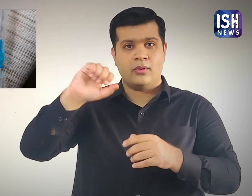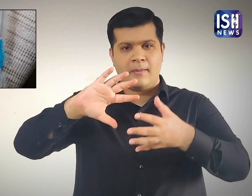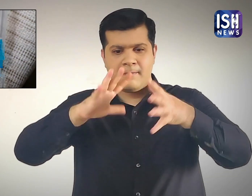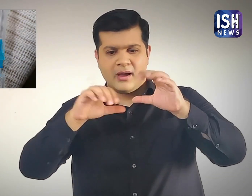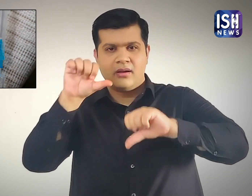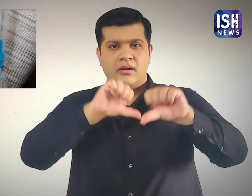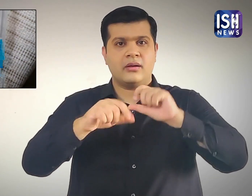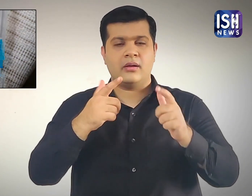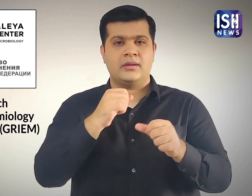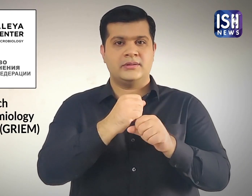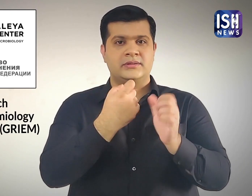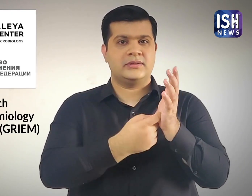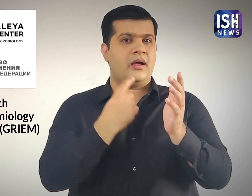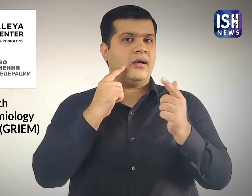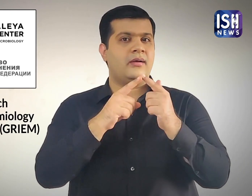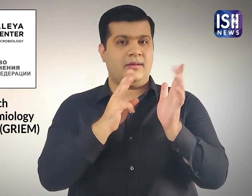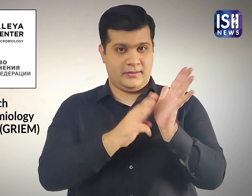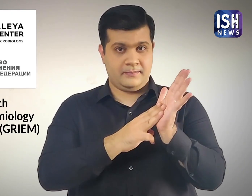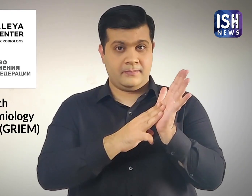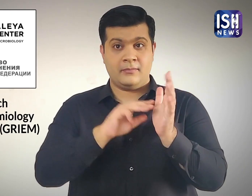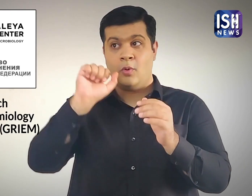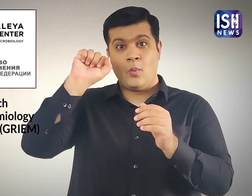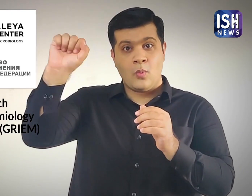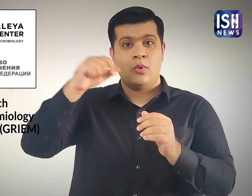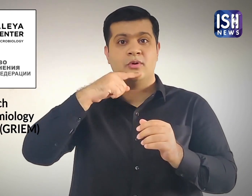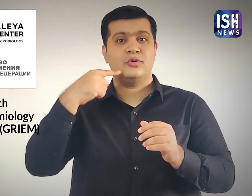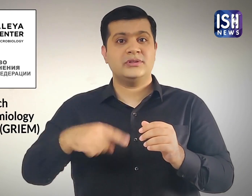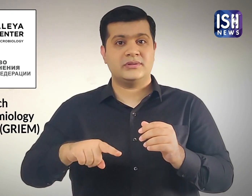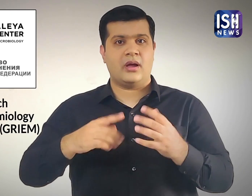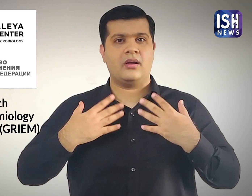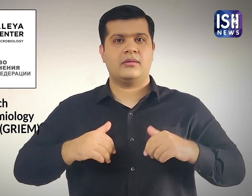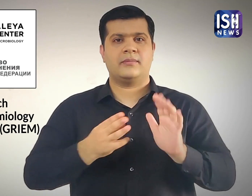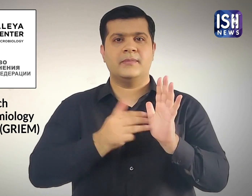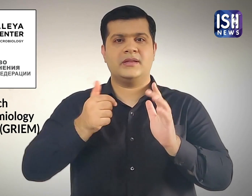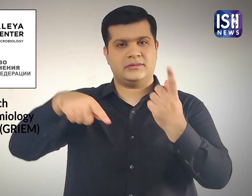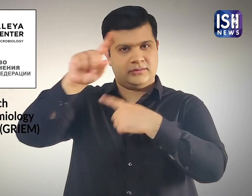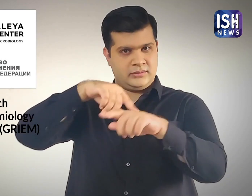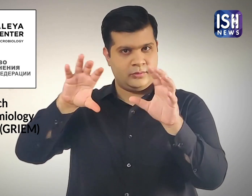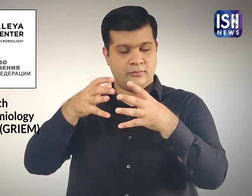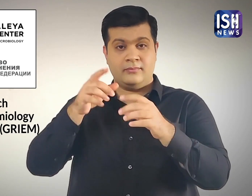which has been developed by the Gamaleya Research Institute of Epidemiology and Microbiology which is part of the Russian Ministry of Health.